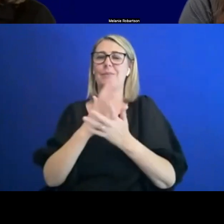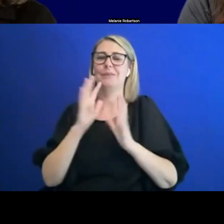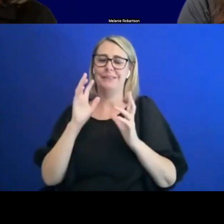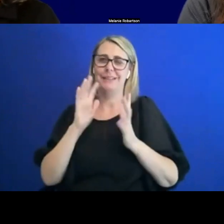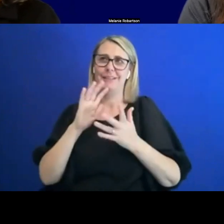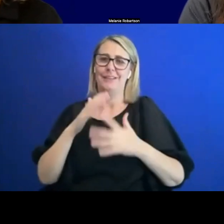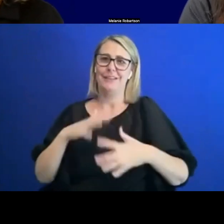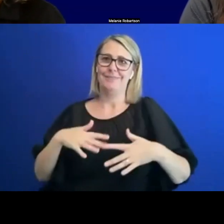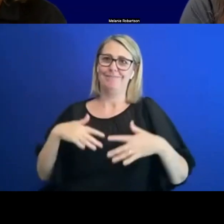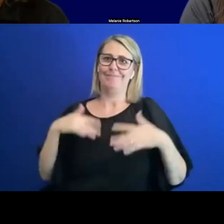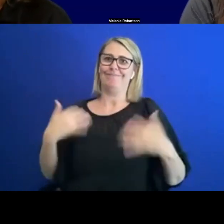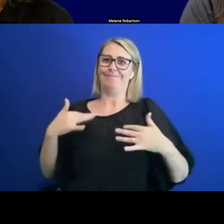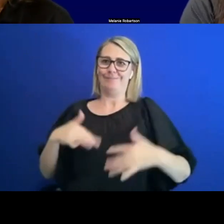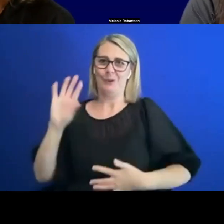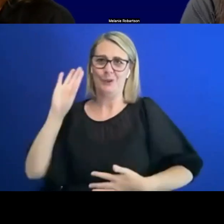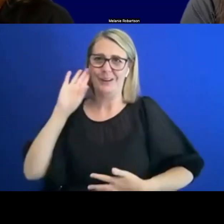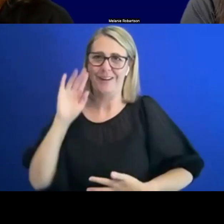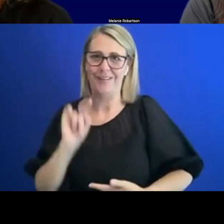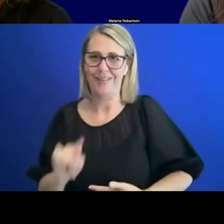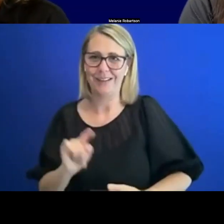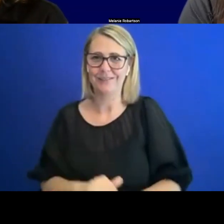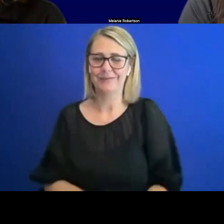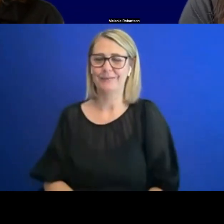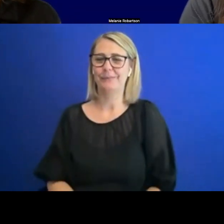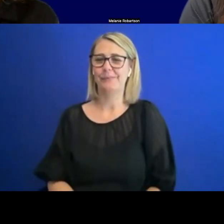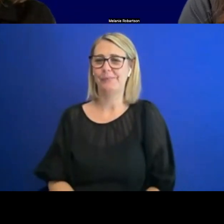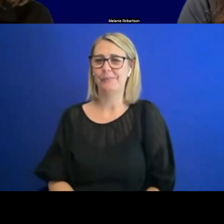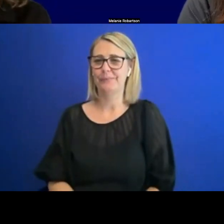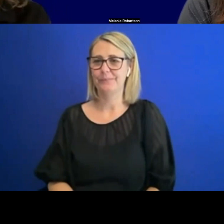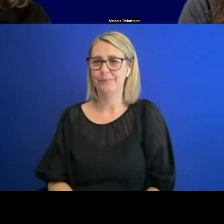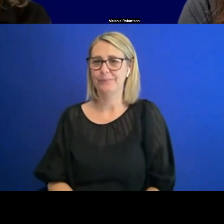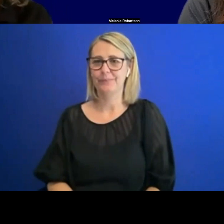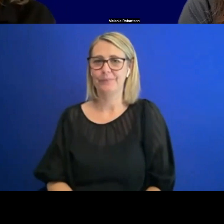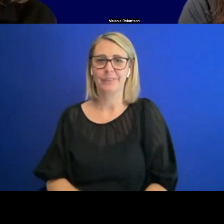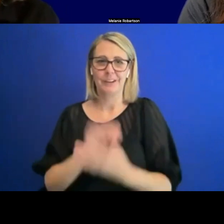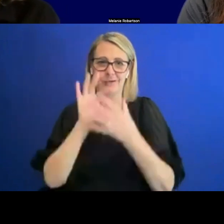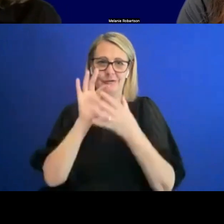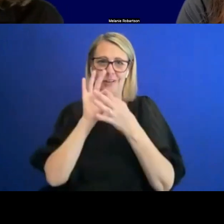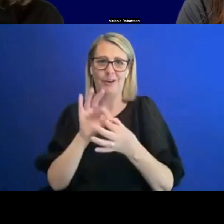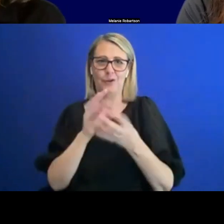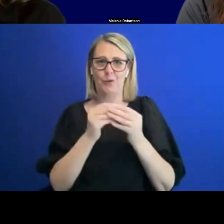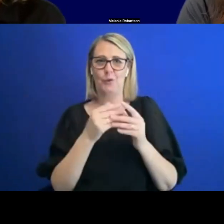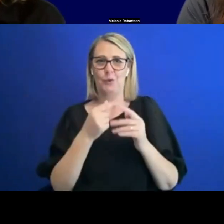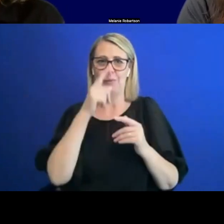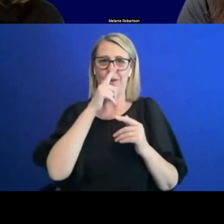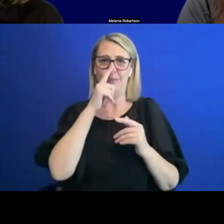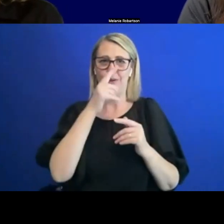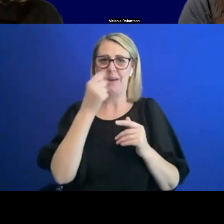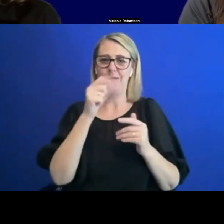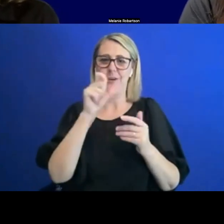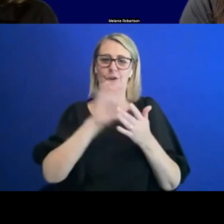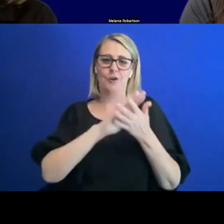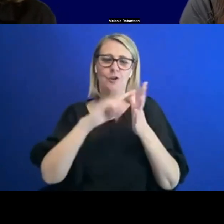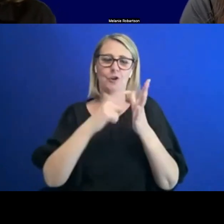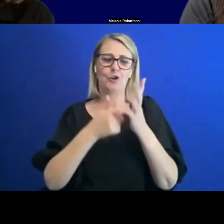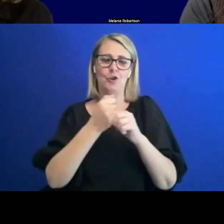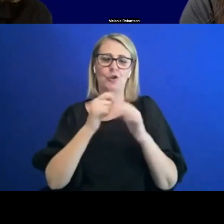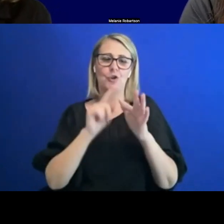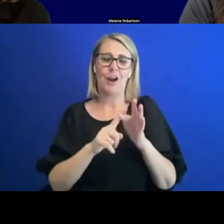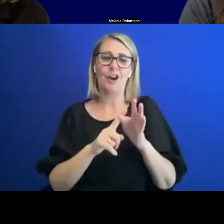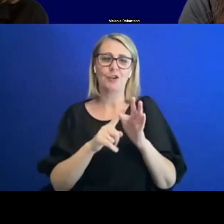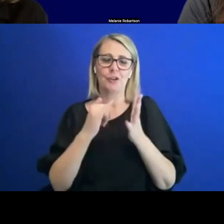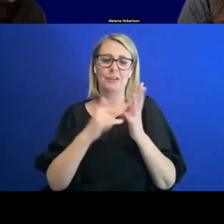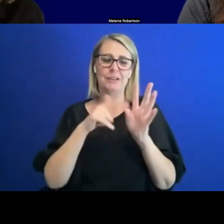particularly in relation to our population who are living with CHARGE syndrome because he has